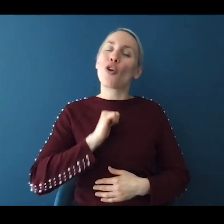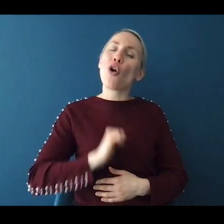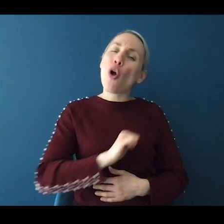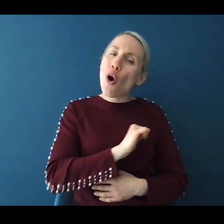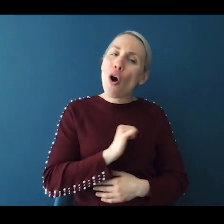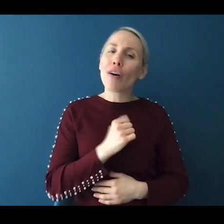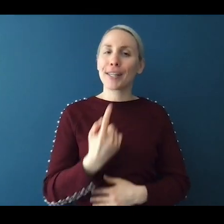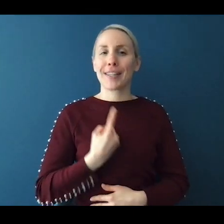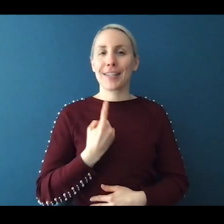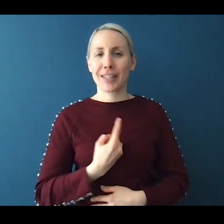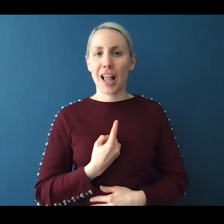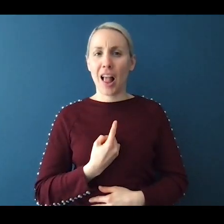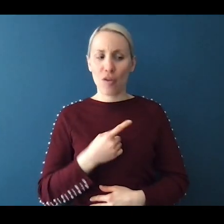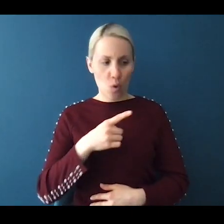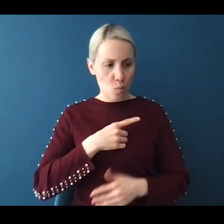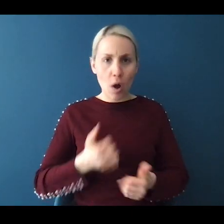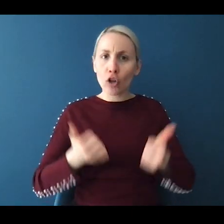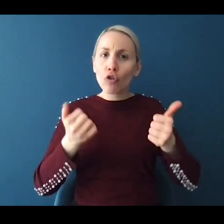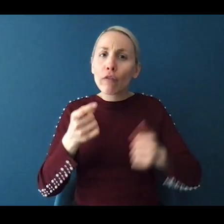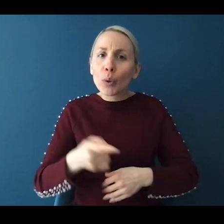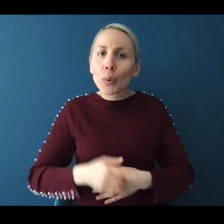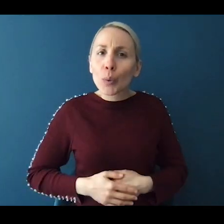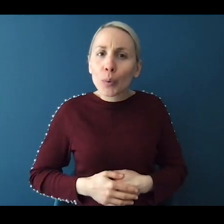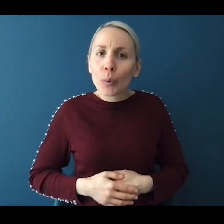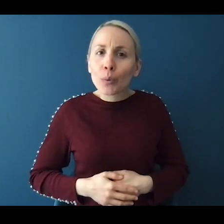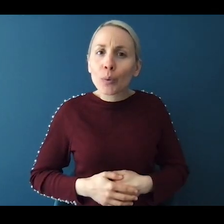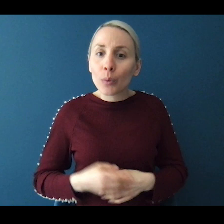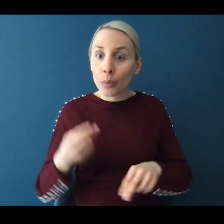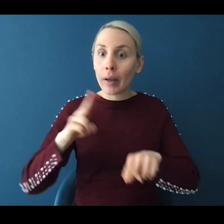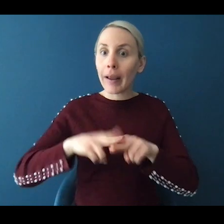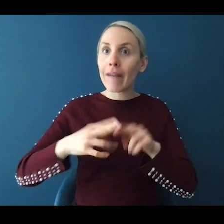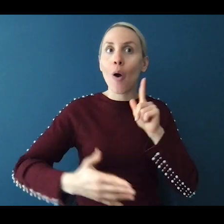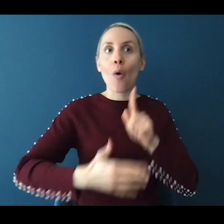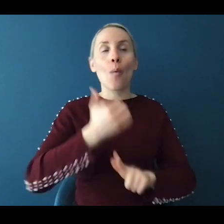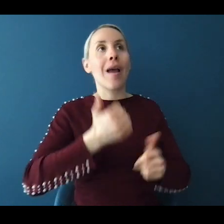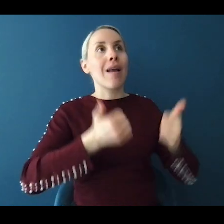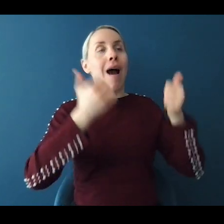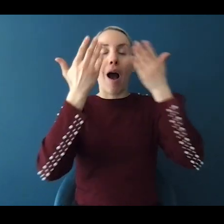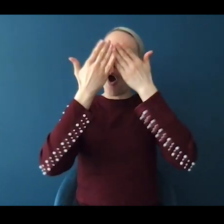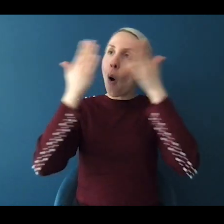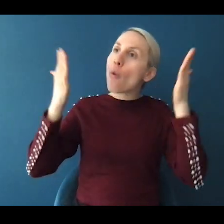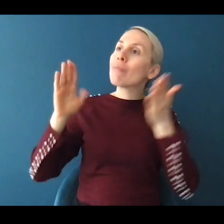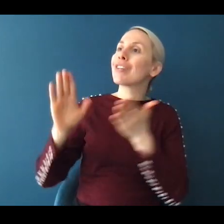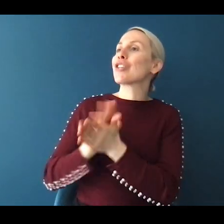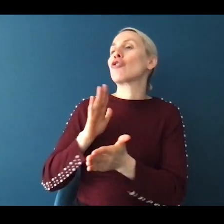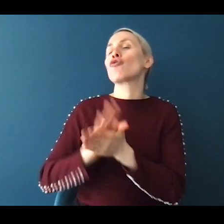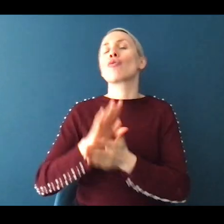why is this going to be good for you and if you get it be open and enjoy the process um